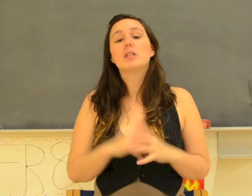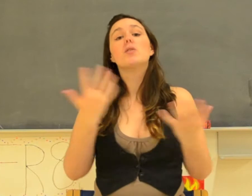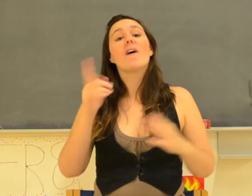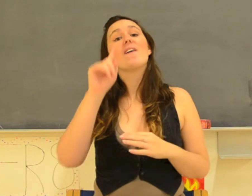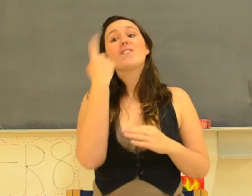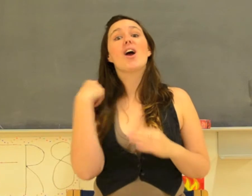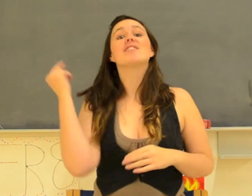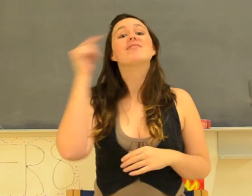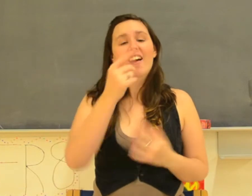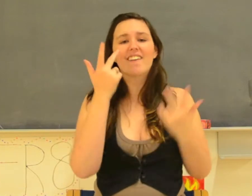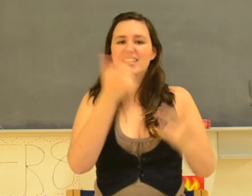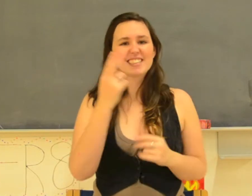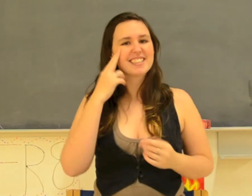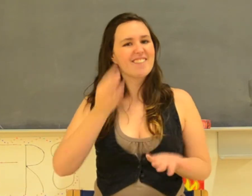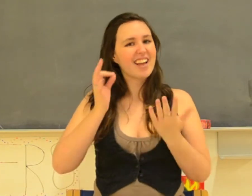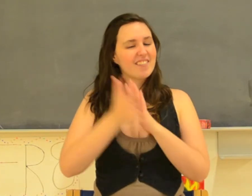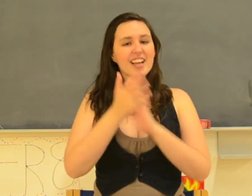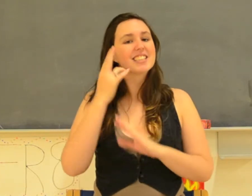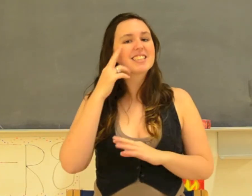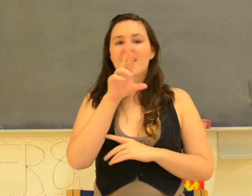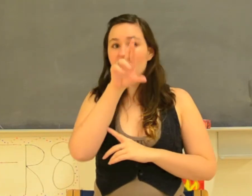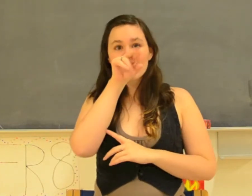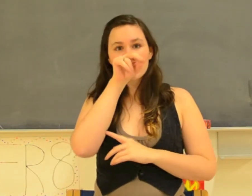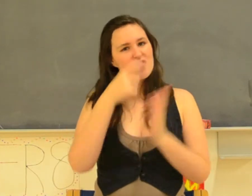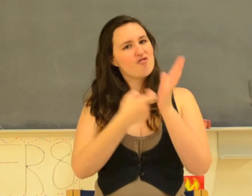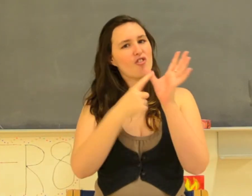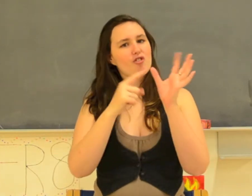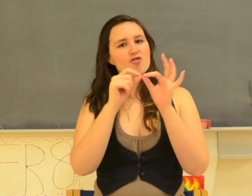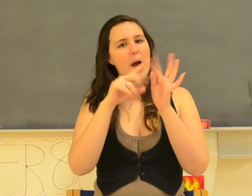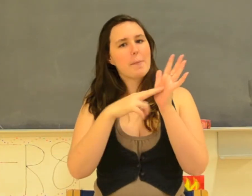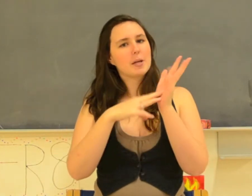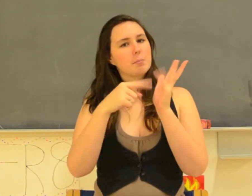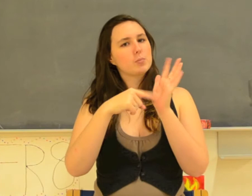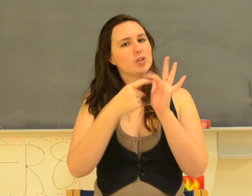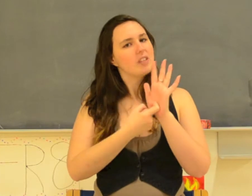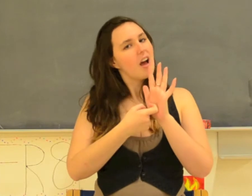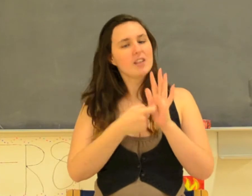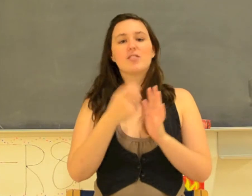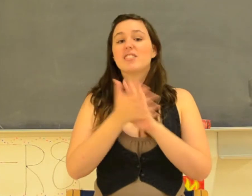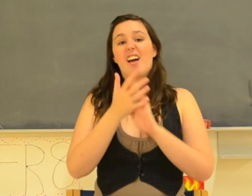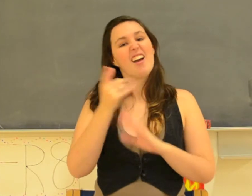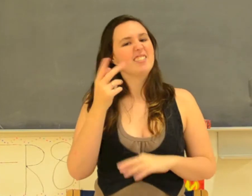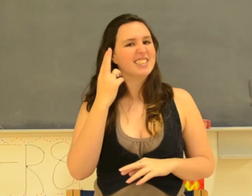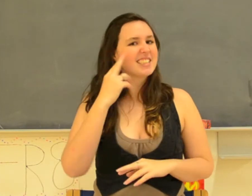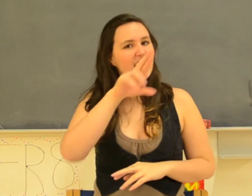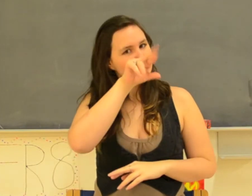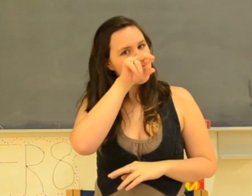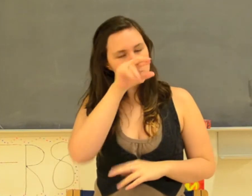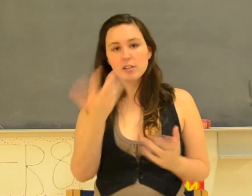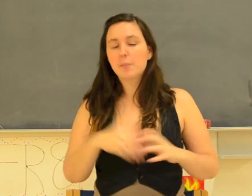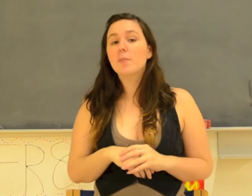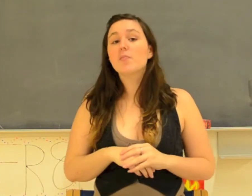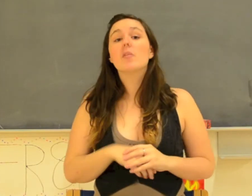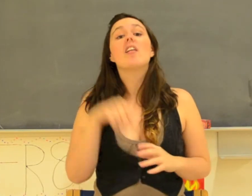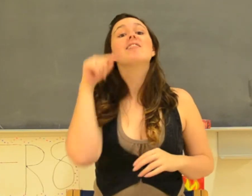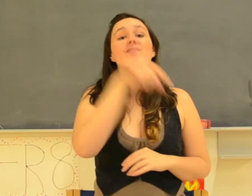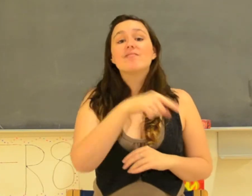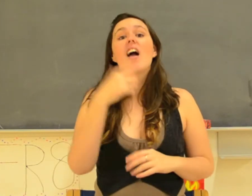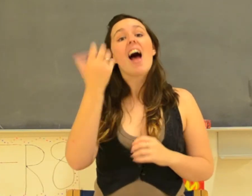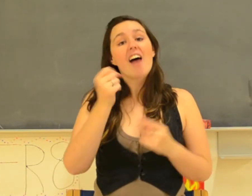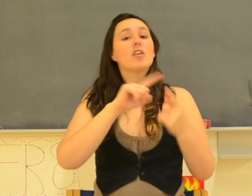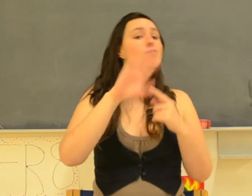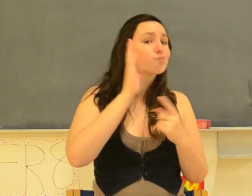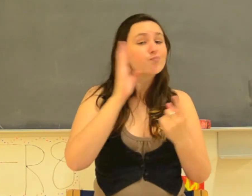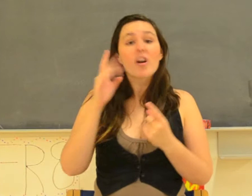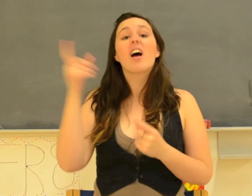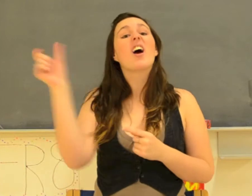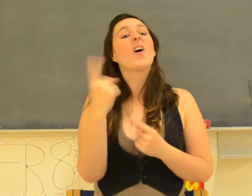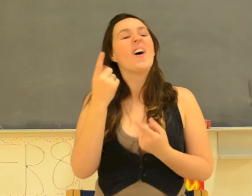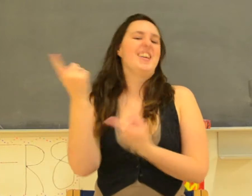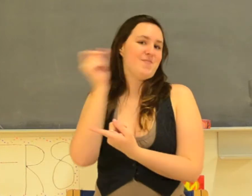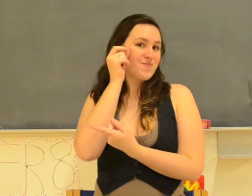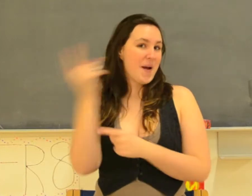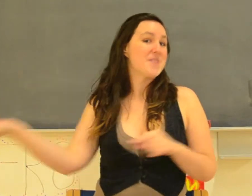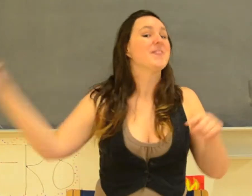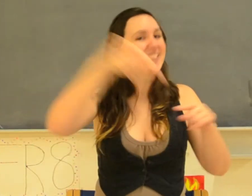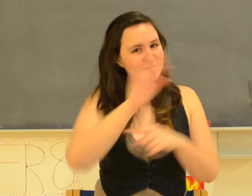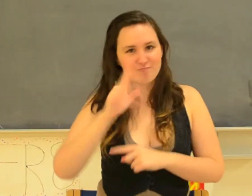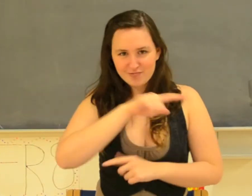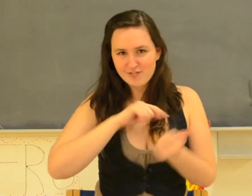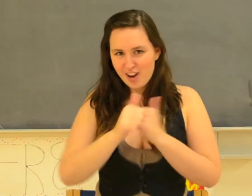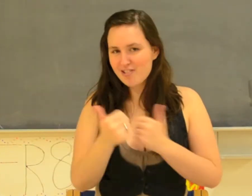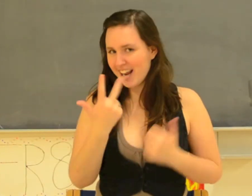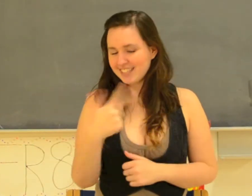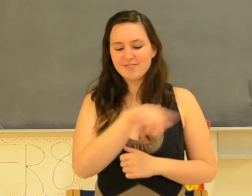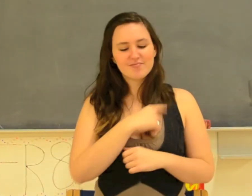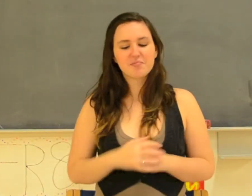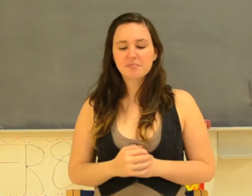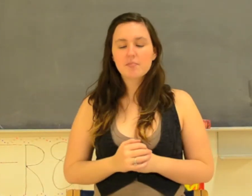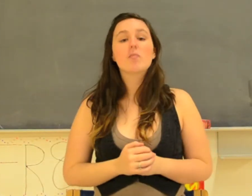We visited the Deaf Cafe, Cafe Rabenmutter where we also had Braam Jordaan to present to Frontrunners 8.